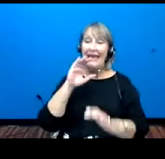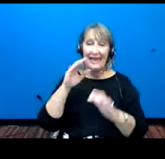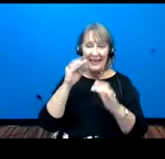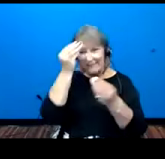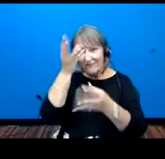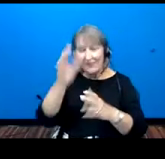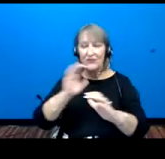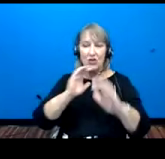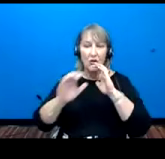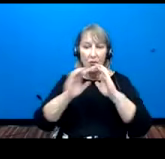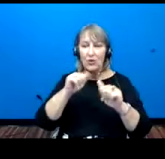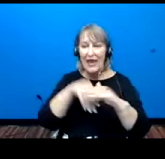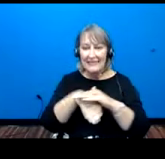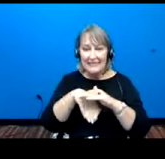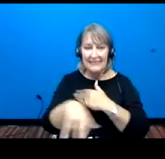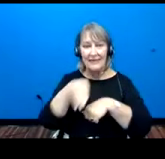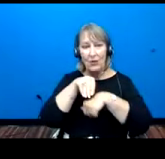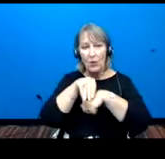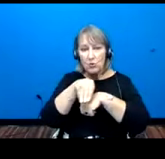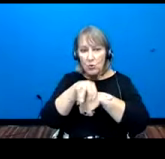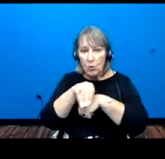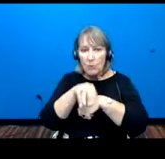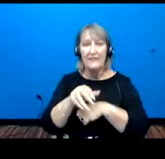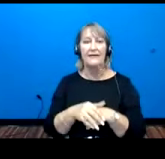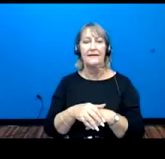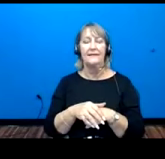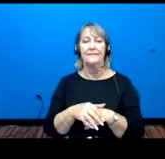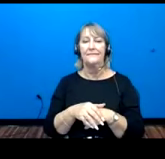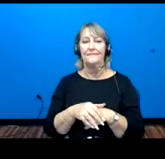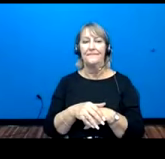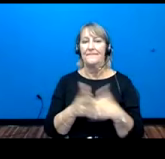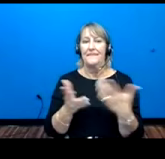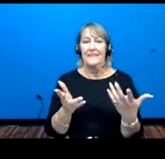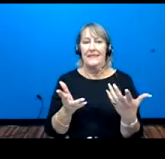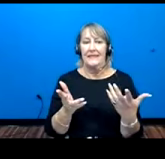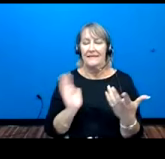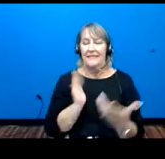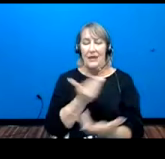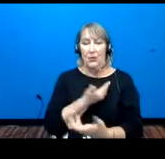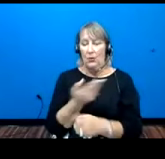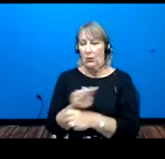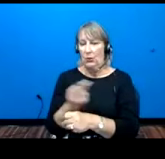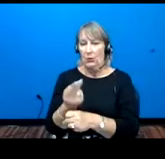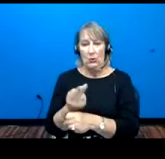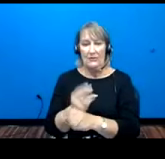accessibility consulting, making sure that we are going from that standpoint of "nothing about us without us."